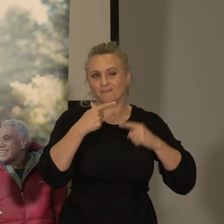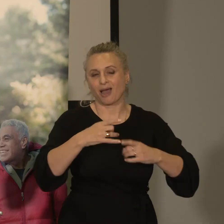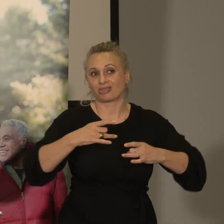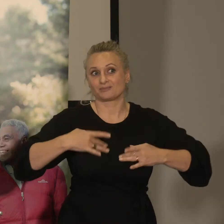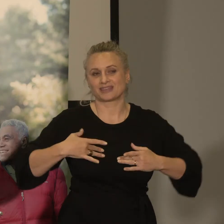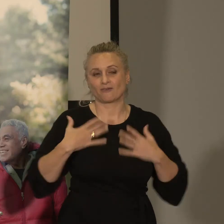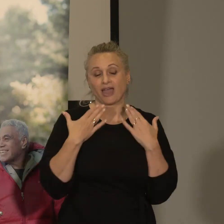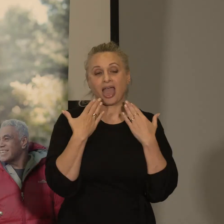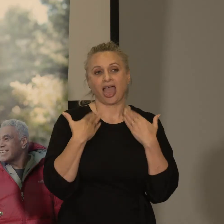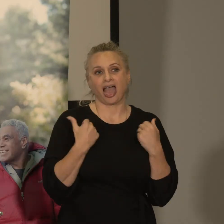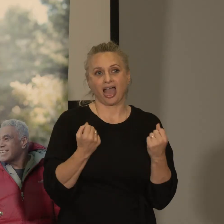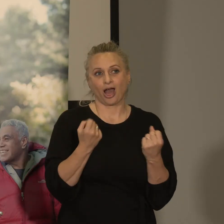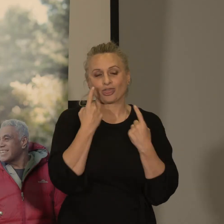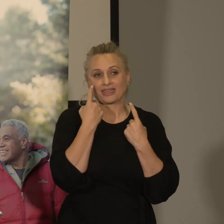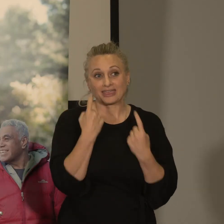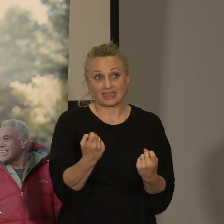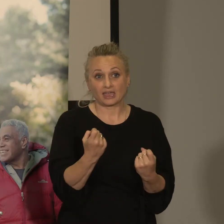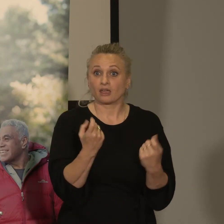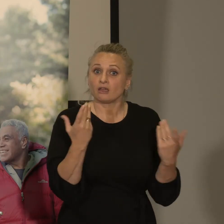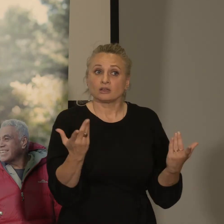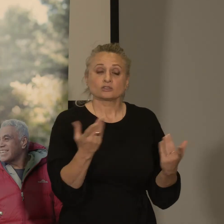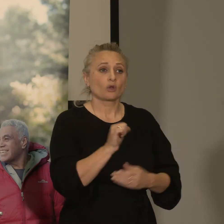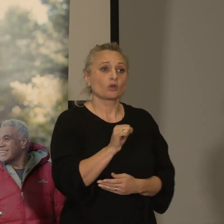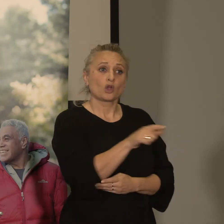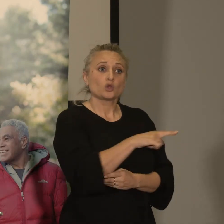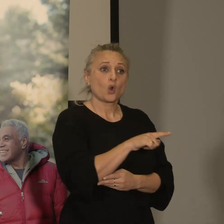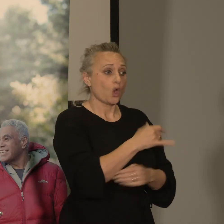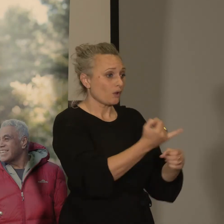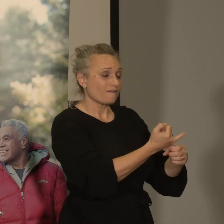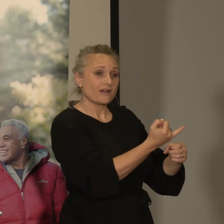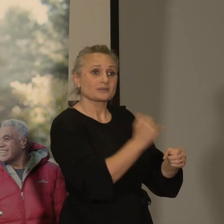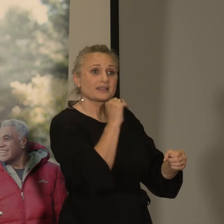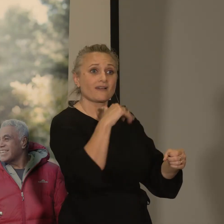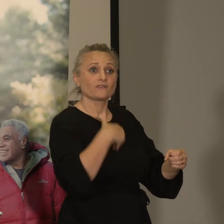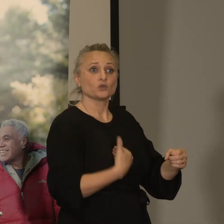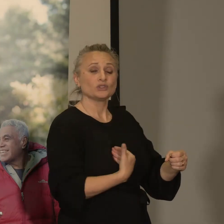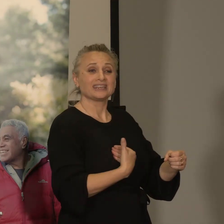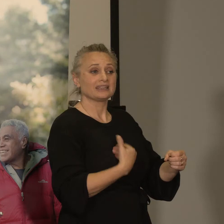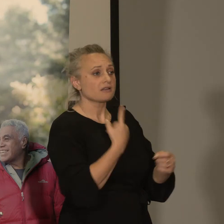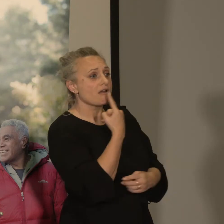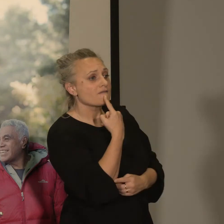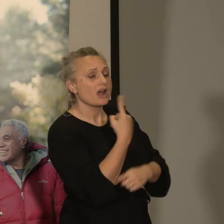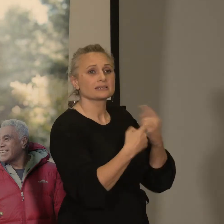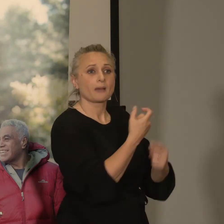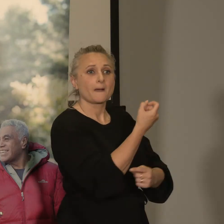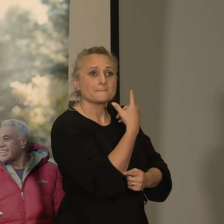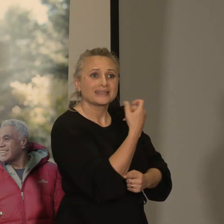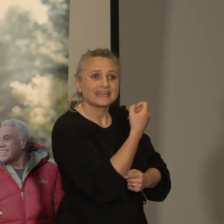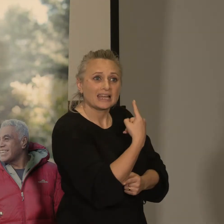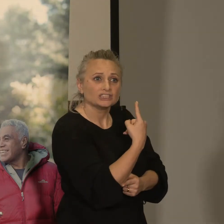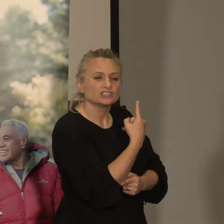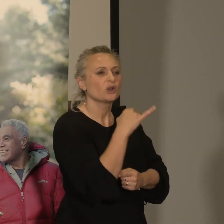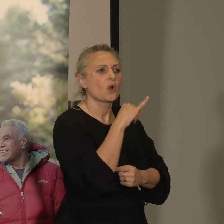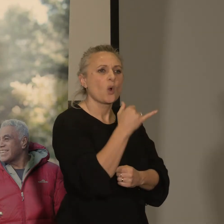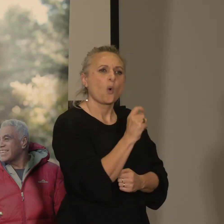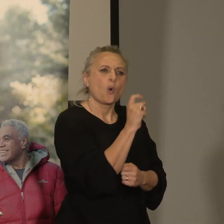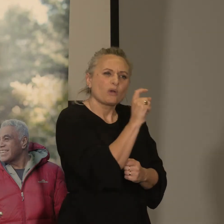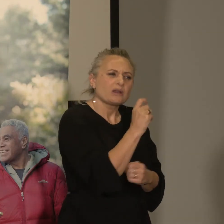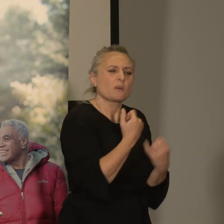Zealanders to choose well there healthcare, so please consider all the options for care. For example you can go